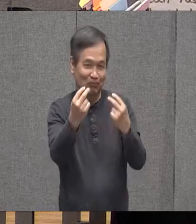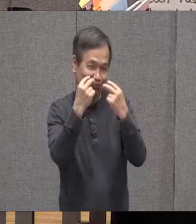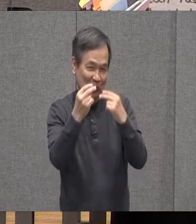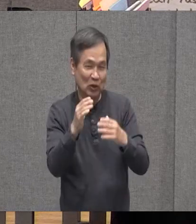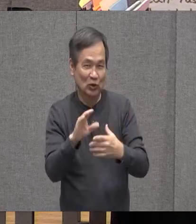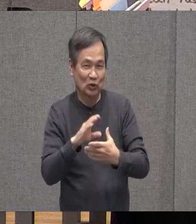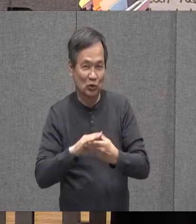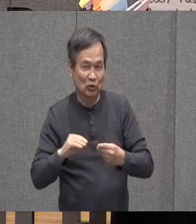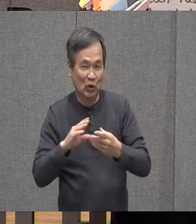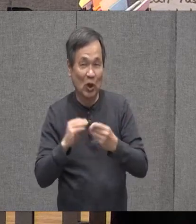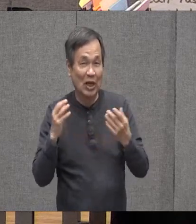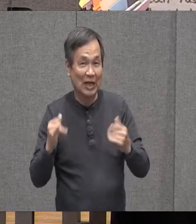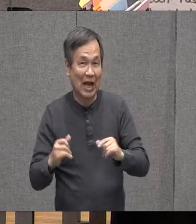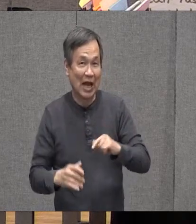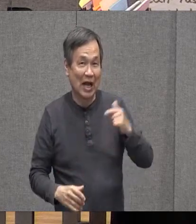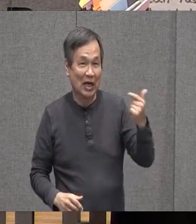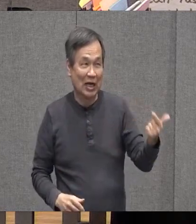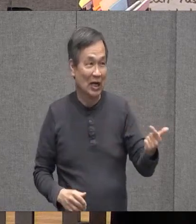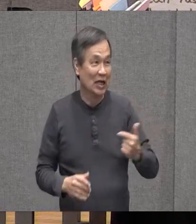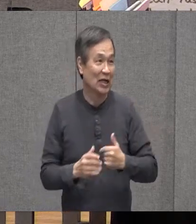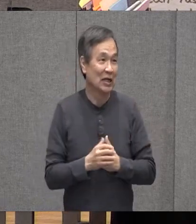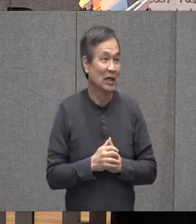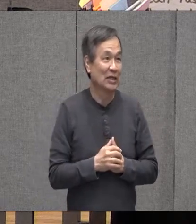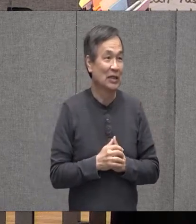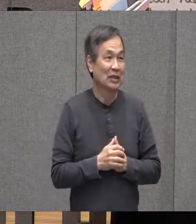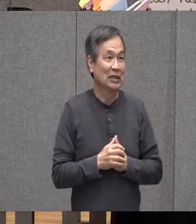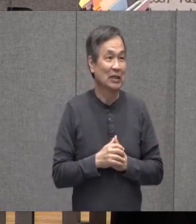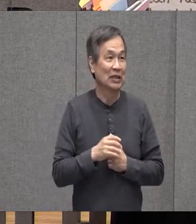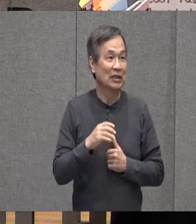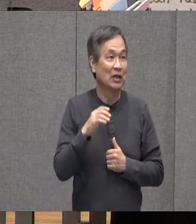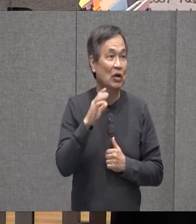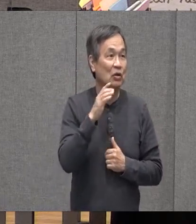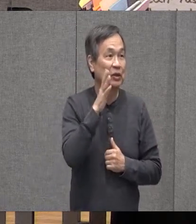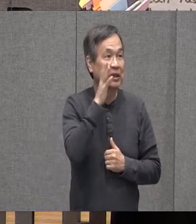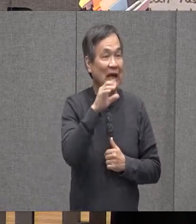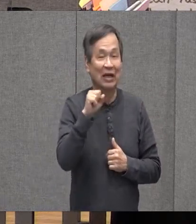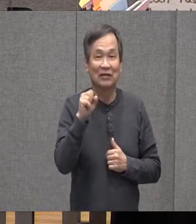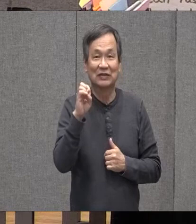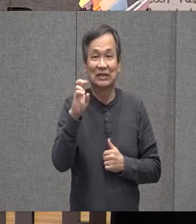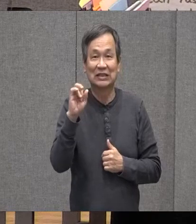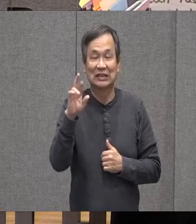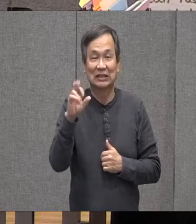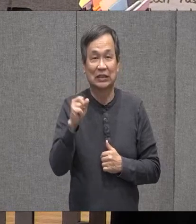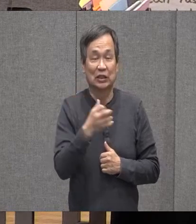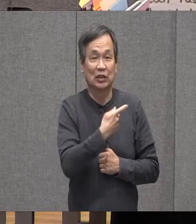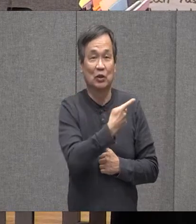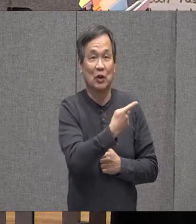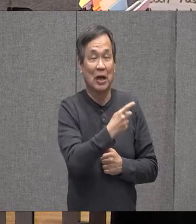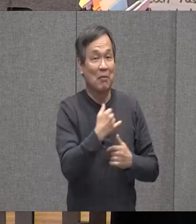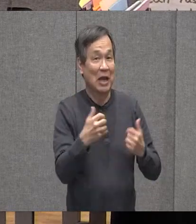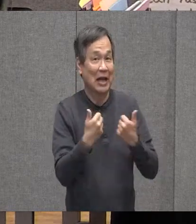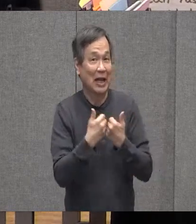and we're gonna be passing it over to Mrs. Sears and I think she's gonna let me play a game with her.